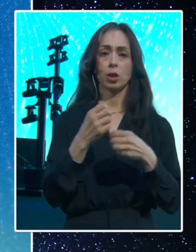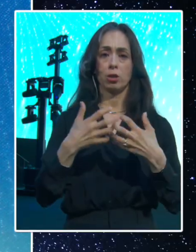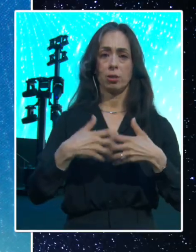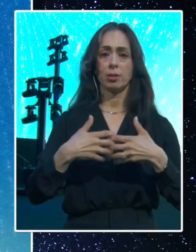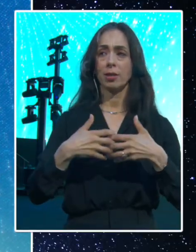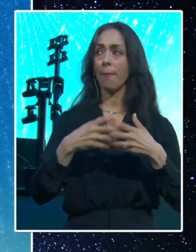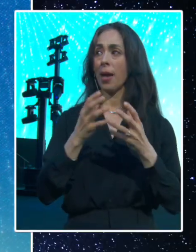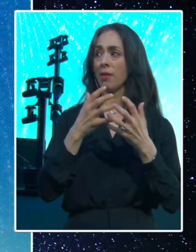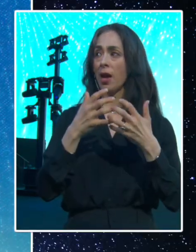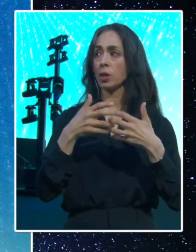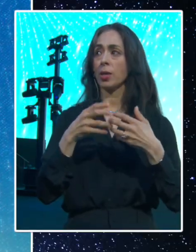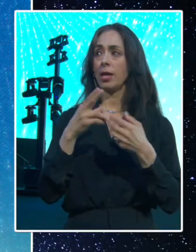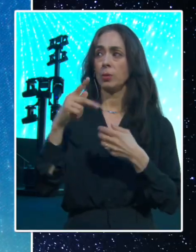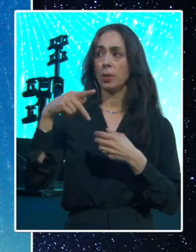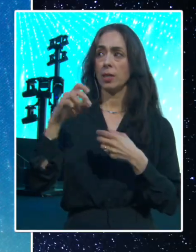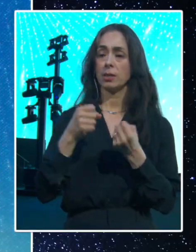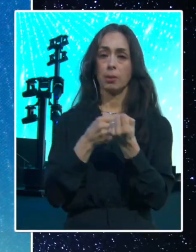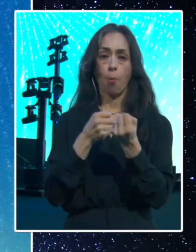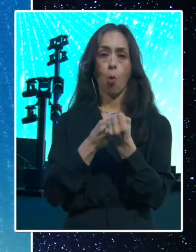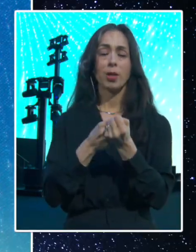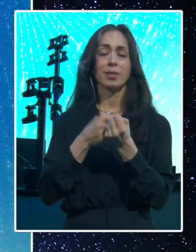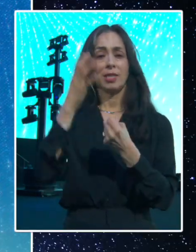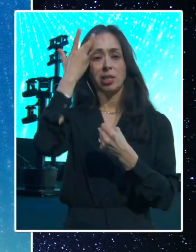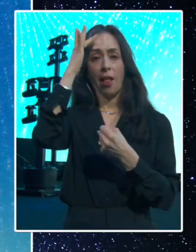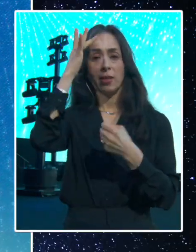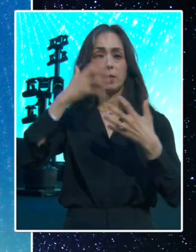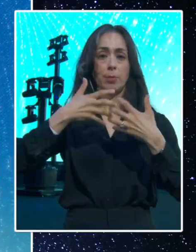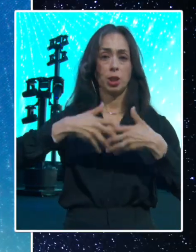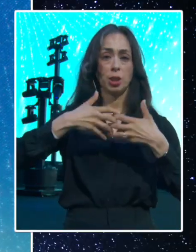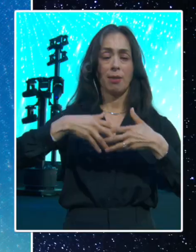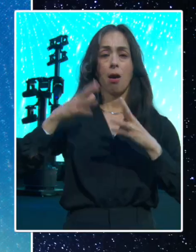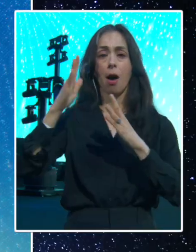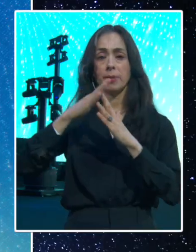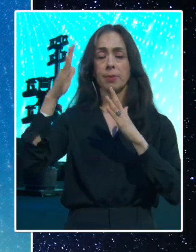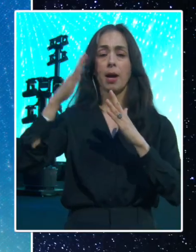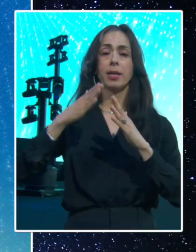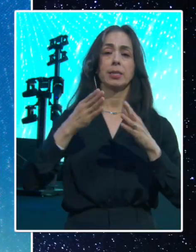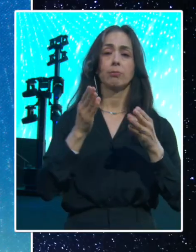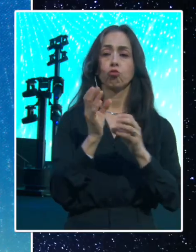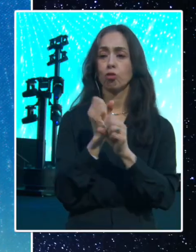In manufacturing, HPE supports intelligent machines that automate production lines